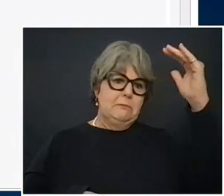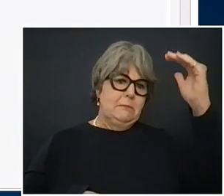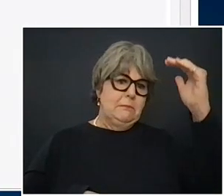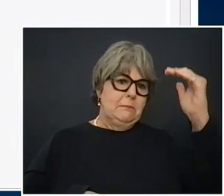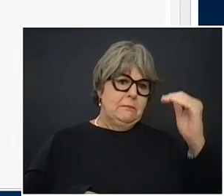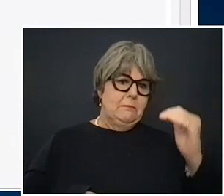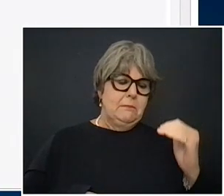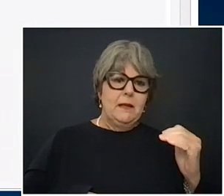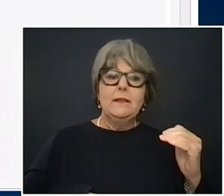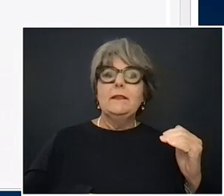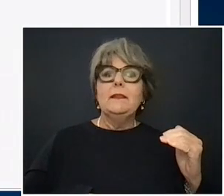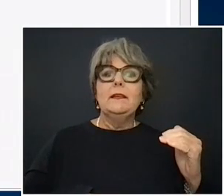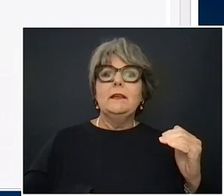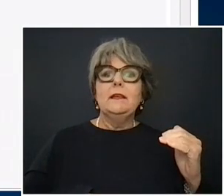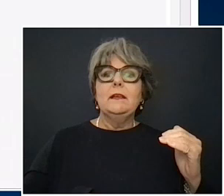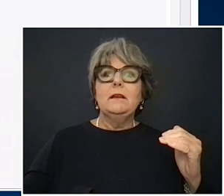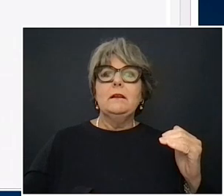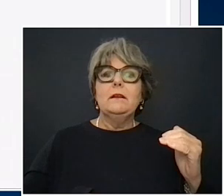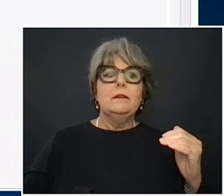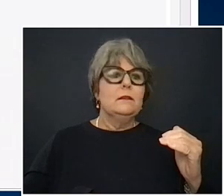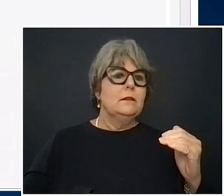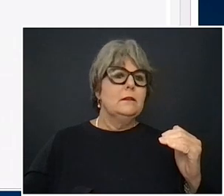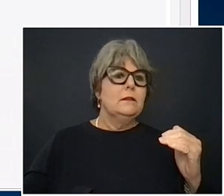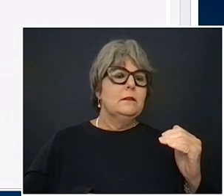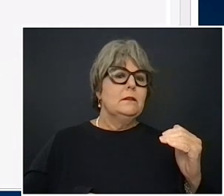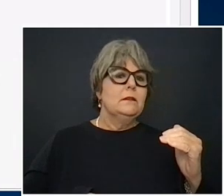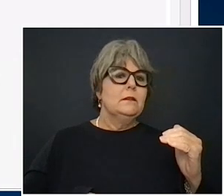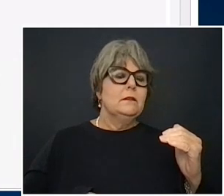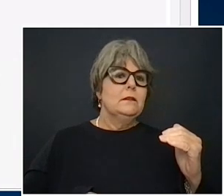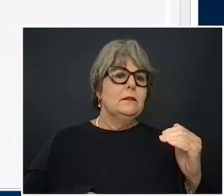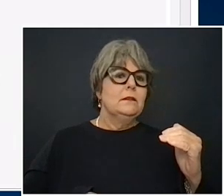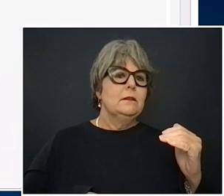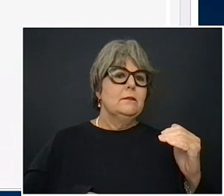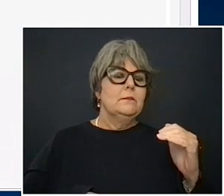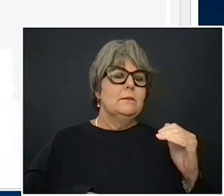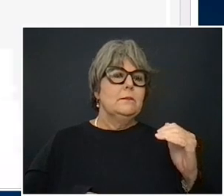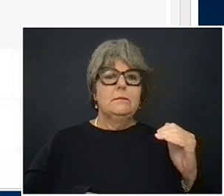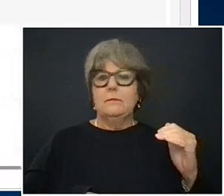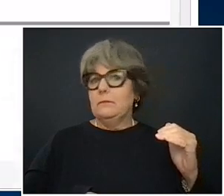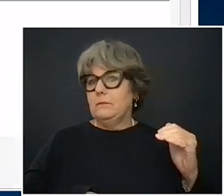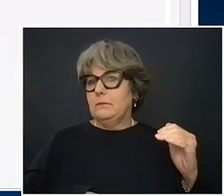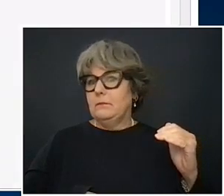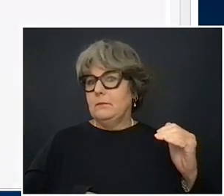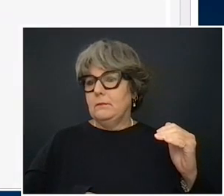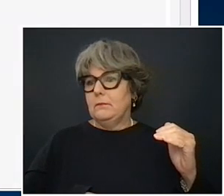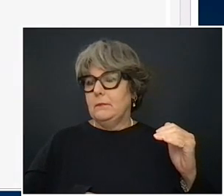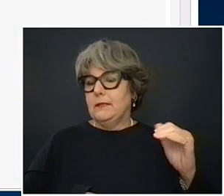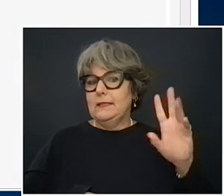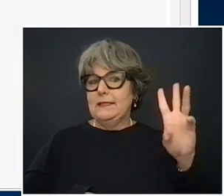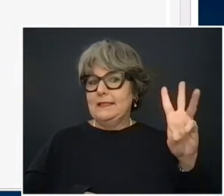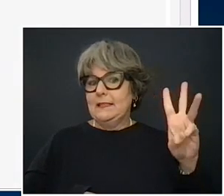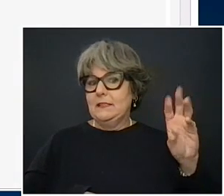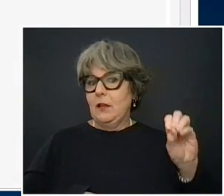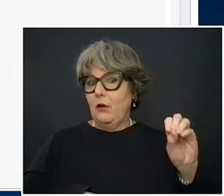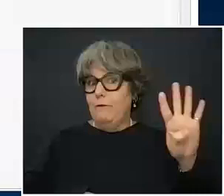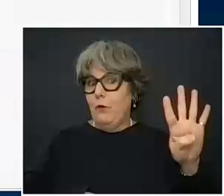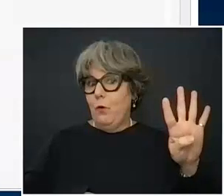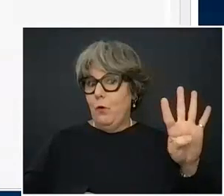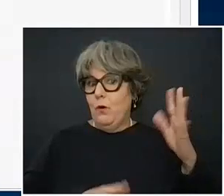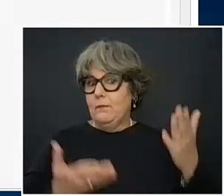subpart (d) and maybe down to part 604. Does that look- Yeah.